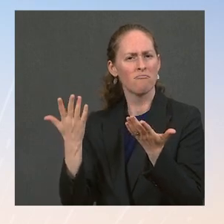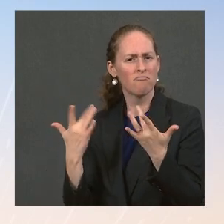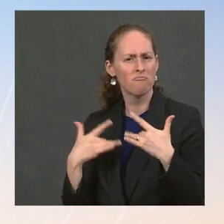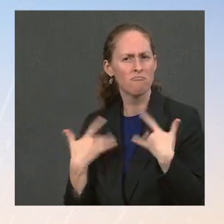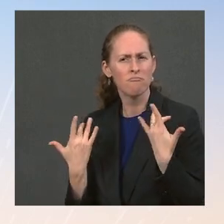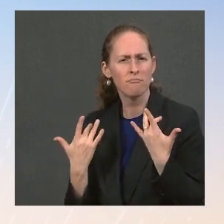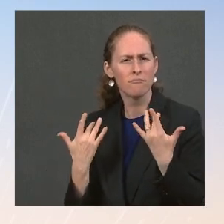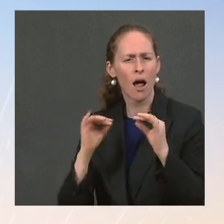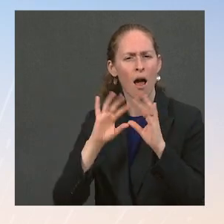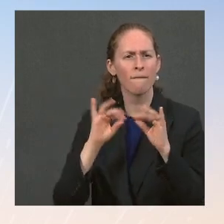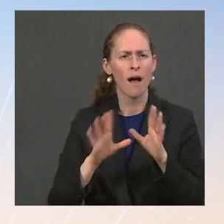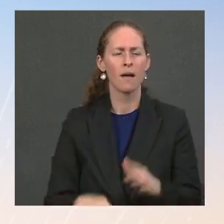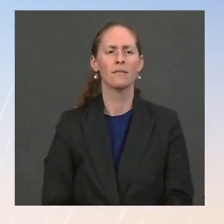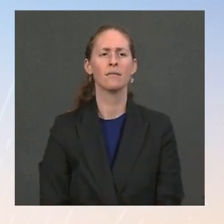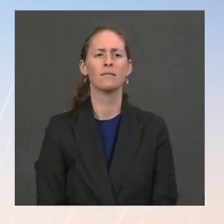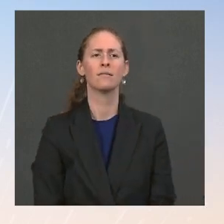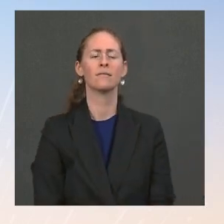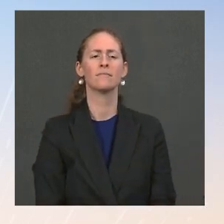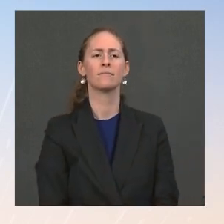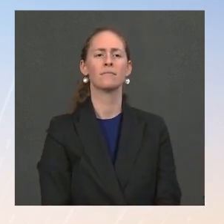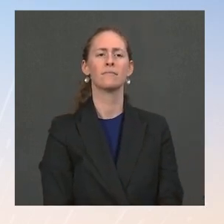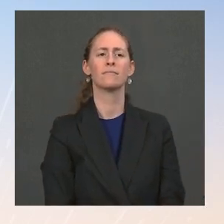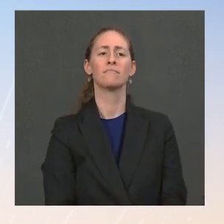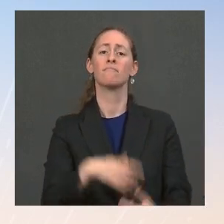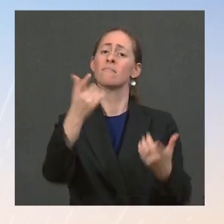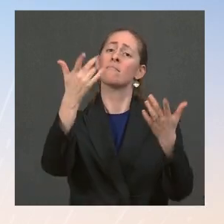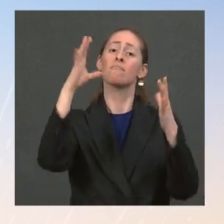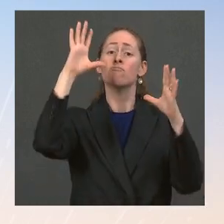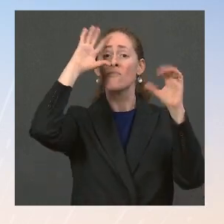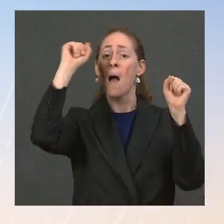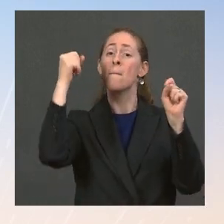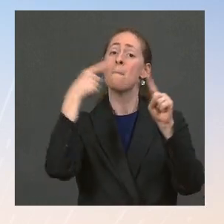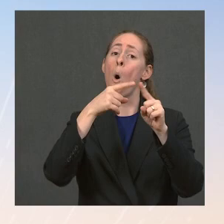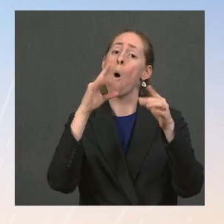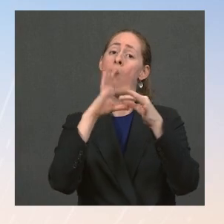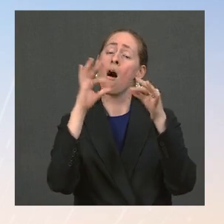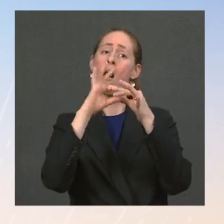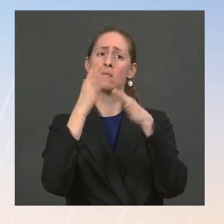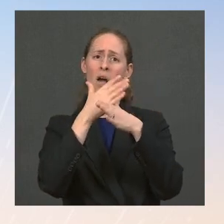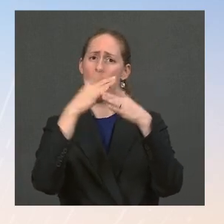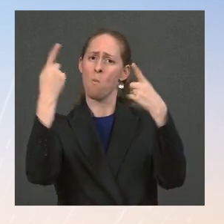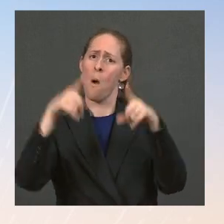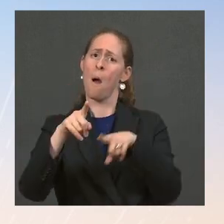and I promise I'll answer your question -- is that he was expressing that hospitals, frontline workers, nurses,